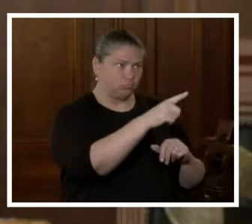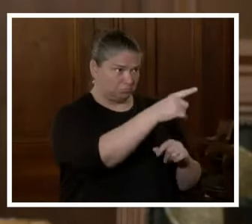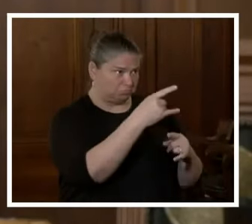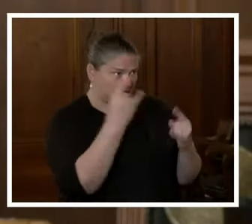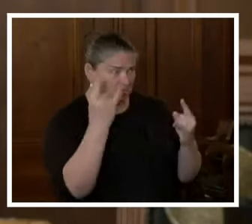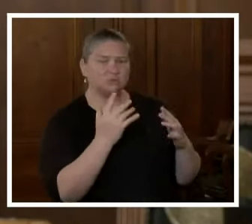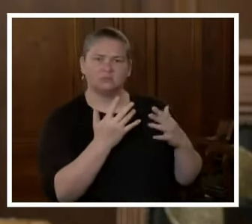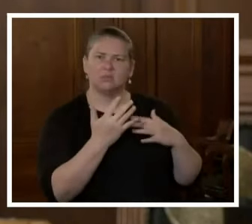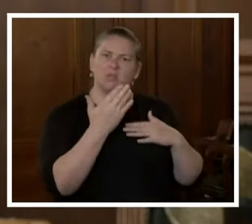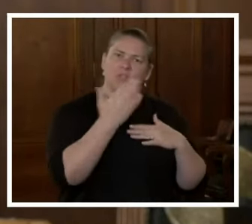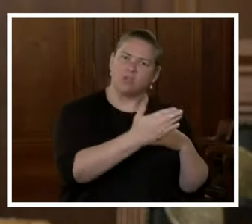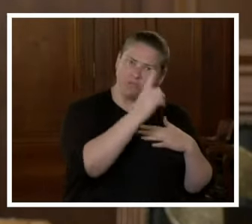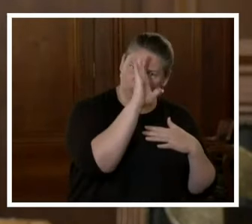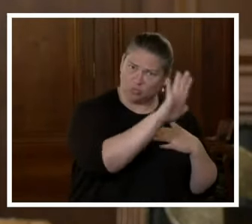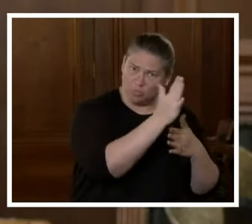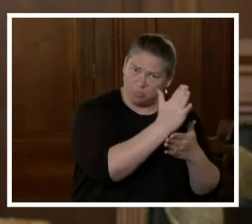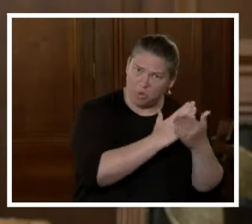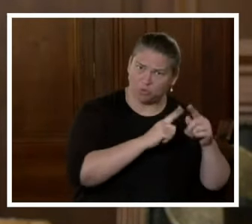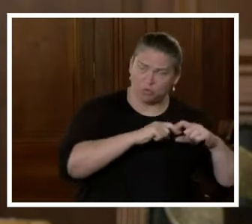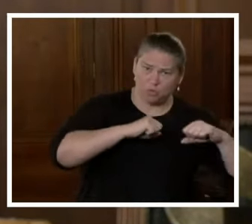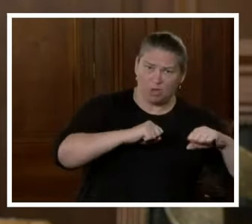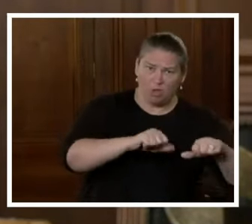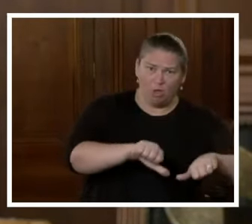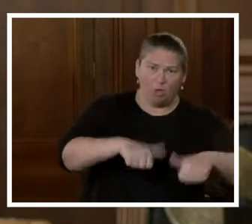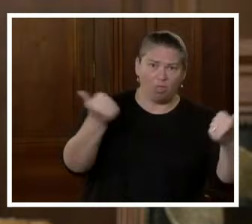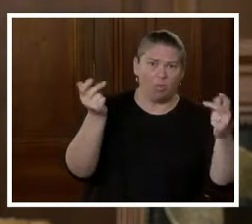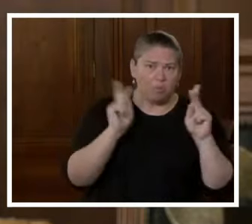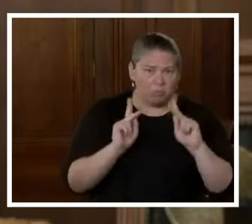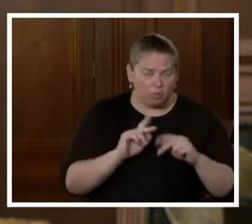WHAT WE'LL WALK THROUGH WHAT WE WERE SEEING IN BEGINNING OF THIS